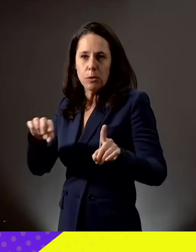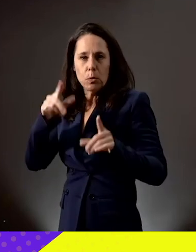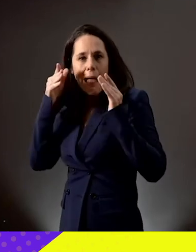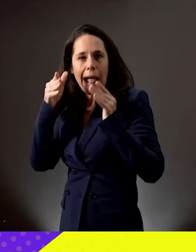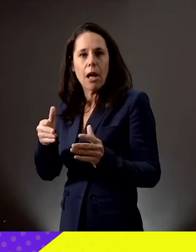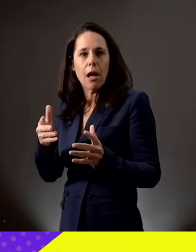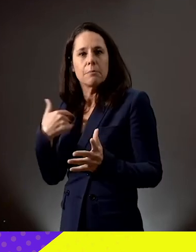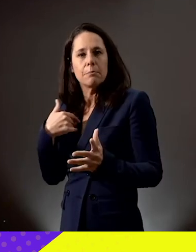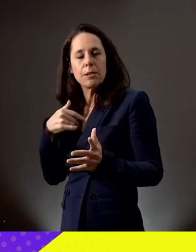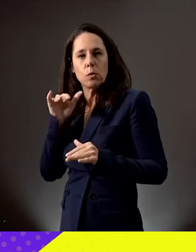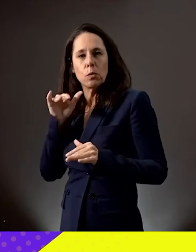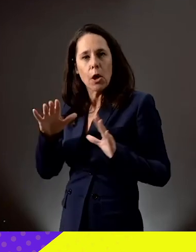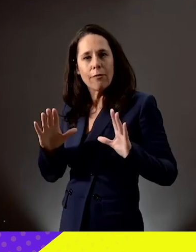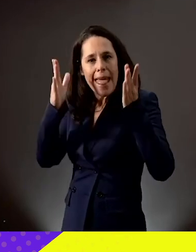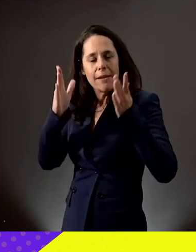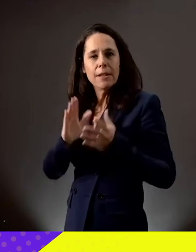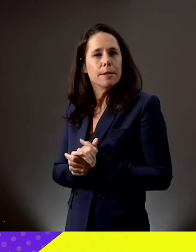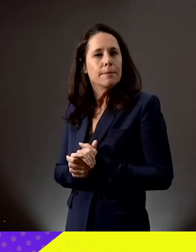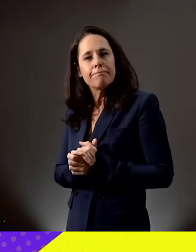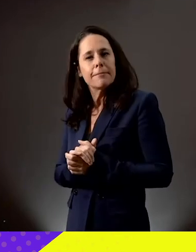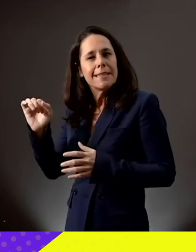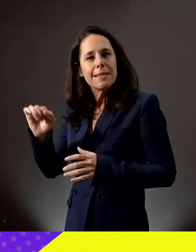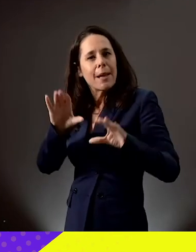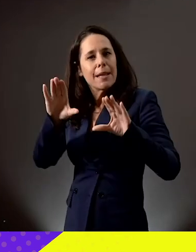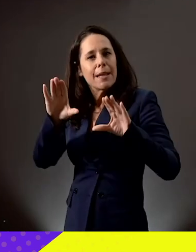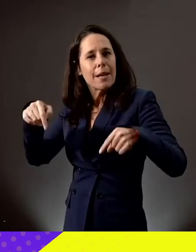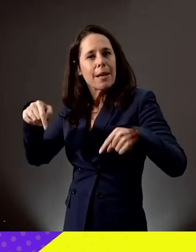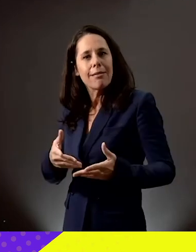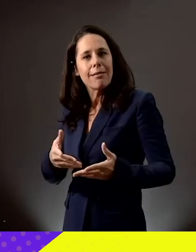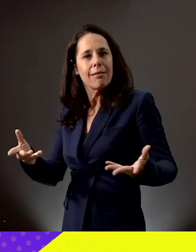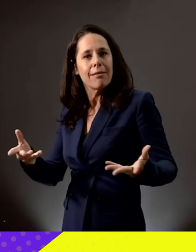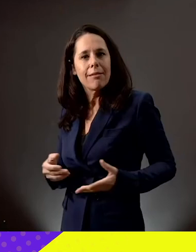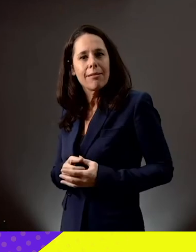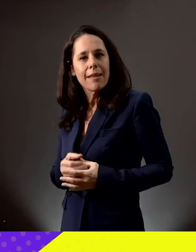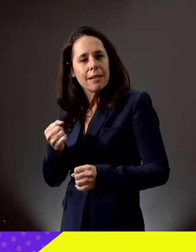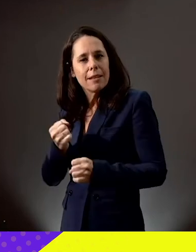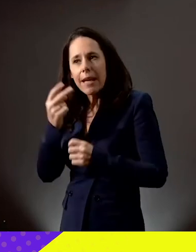They're not even able to try and find a job, or be part of a company...